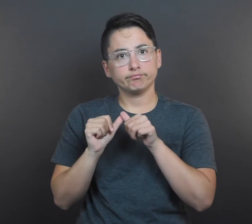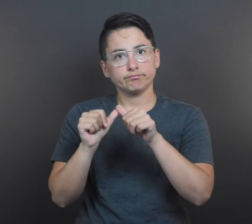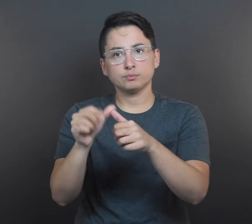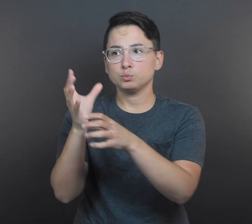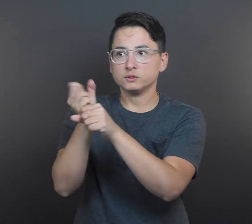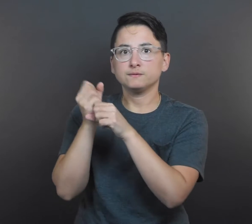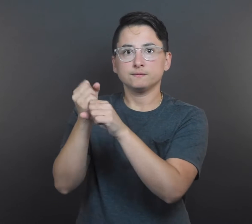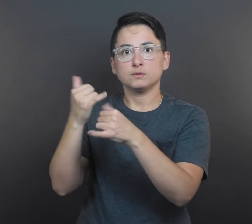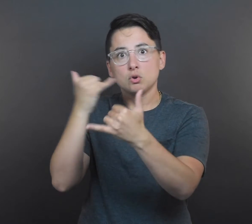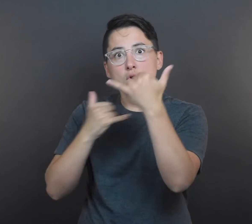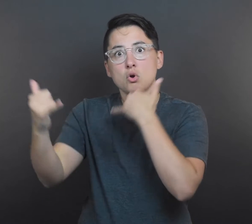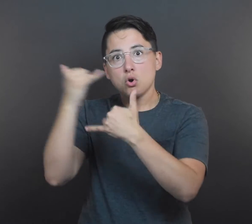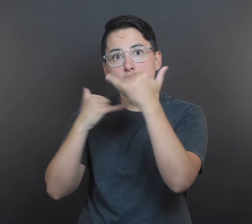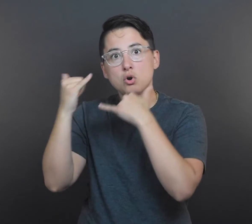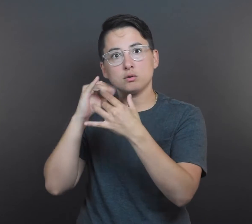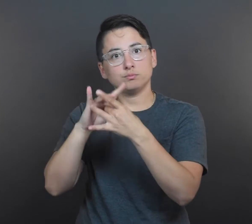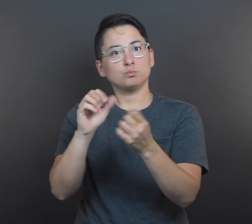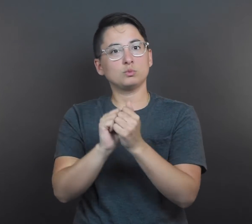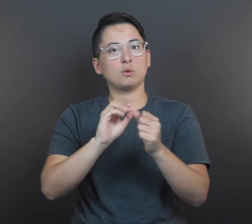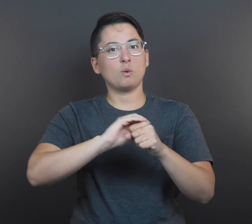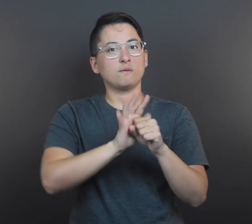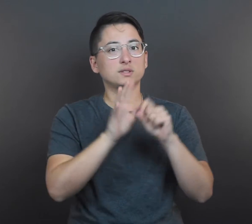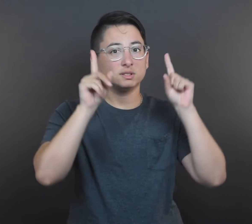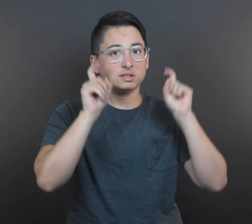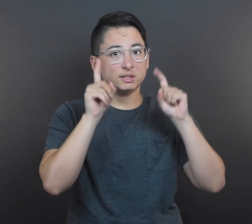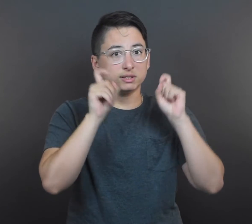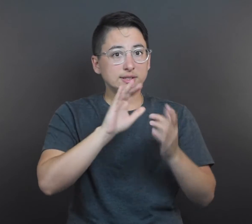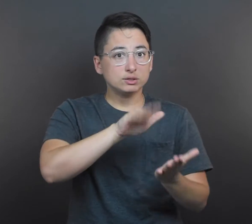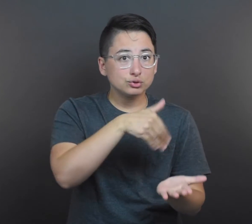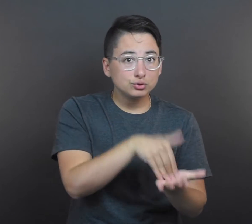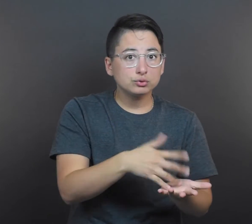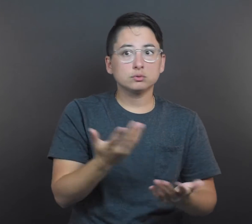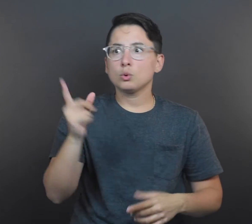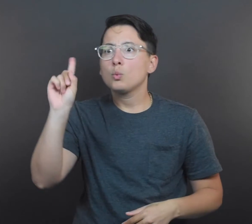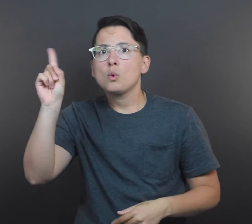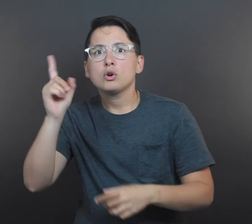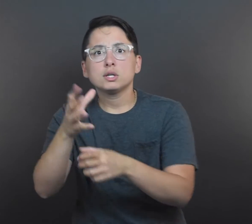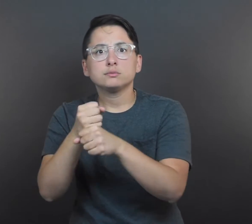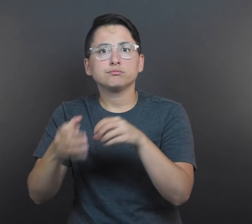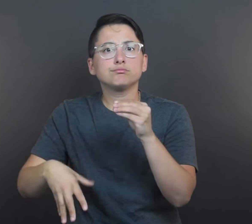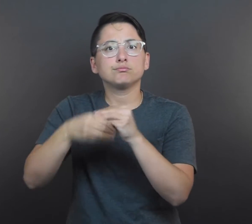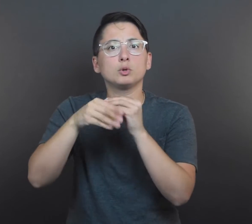regarding the COVID-19 testing centers and where to get booster shots from – resulting